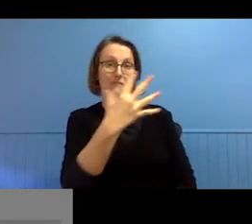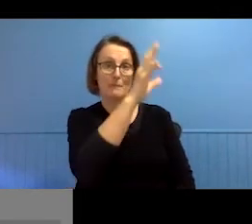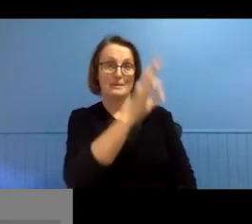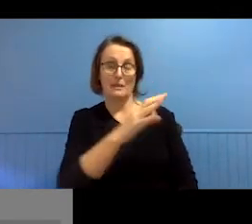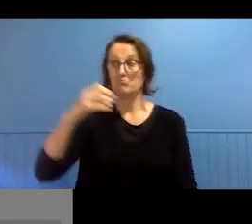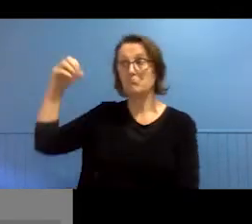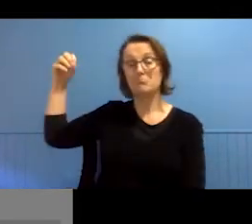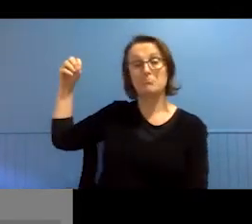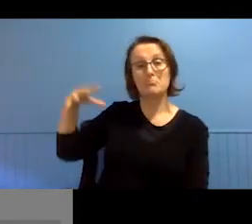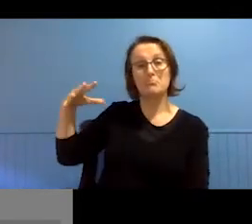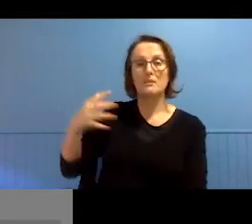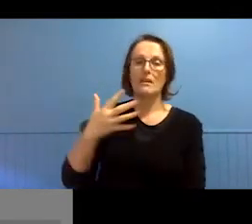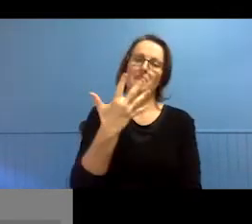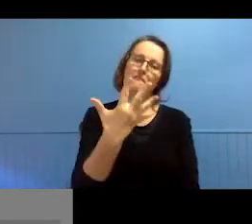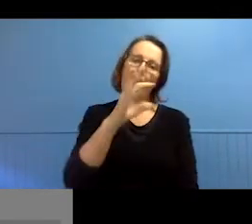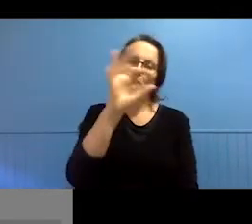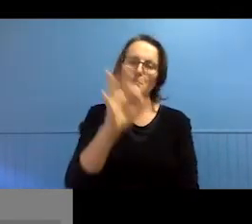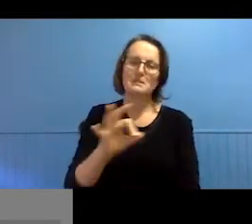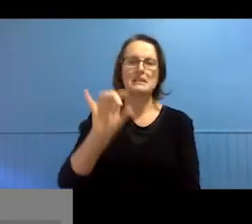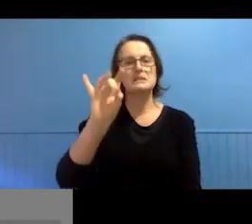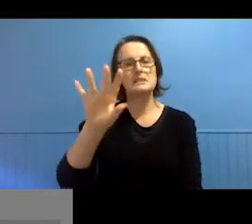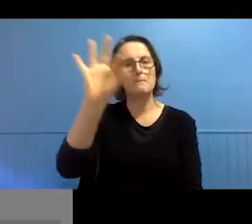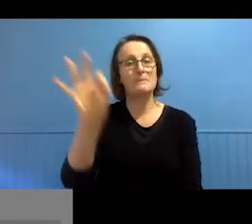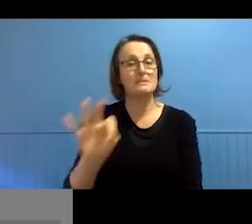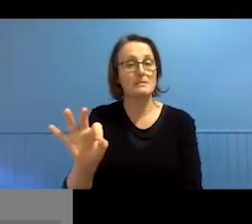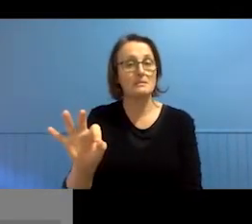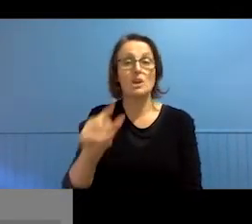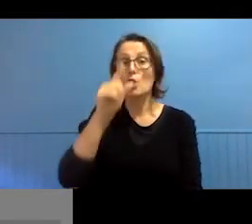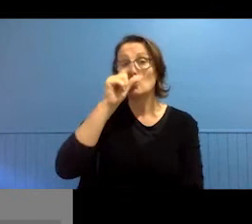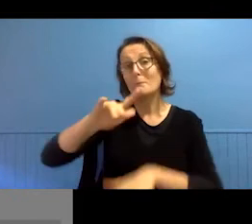be about 5 or 10%. A lot of the time this could be a blue light or a